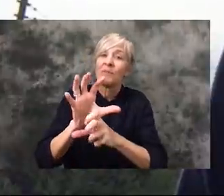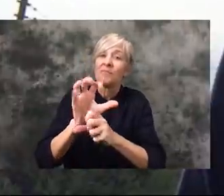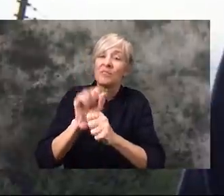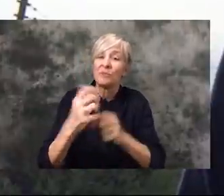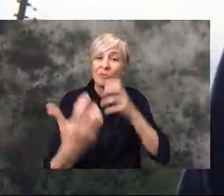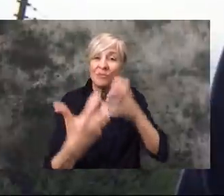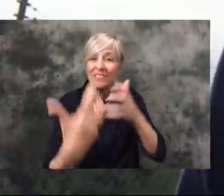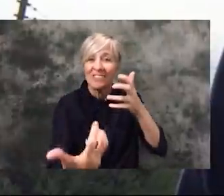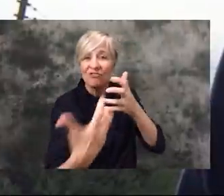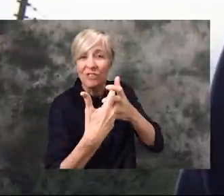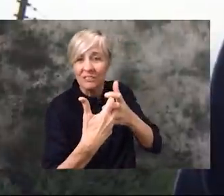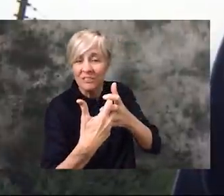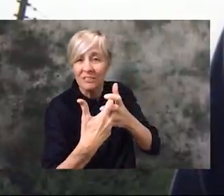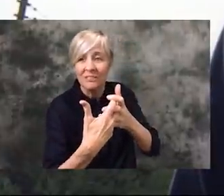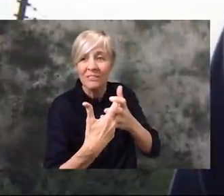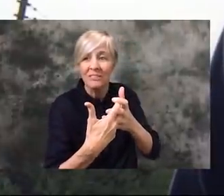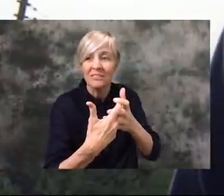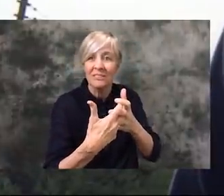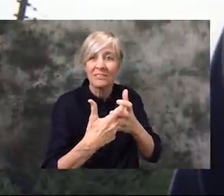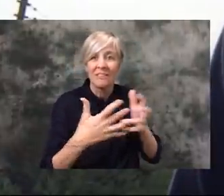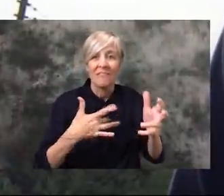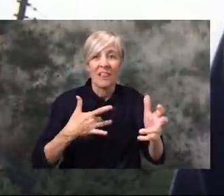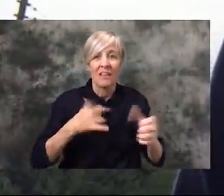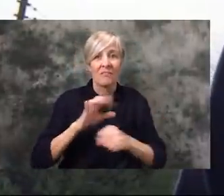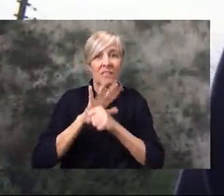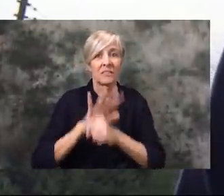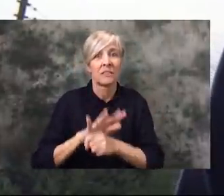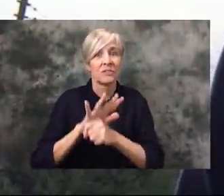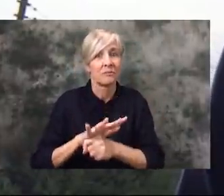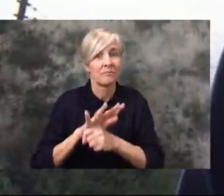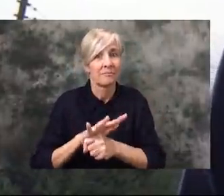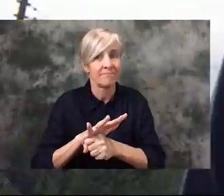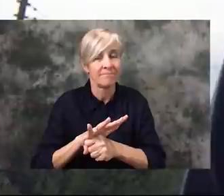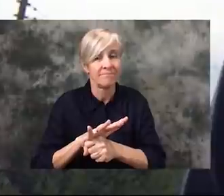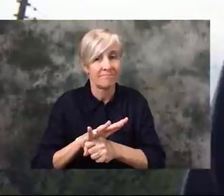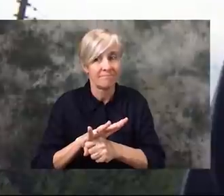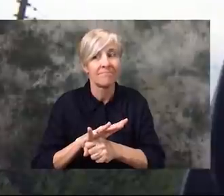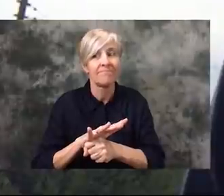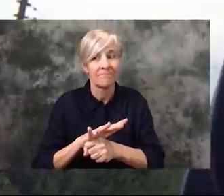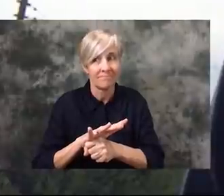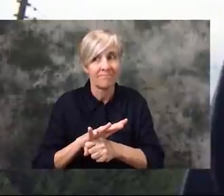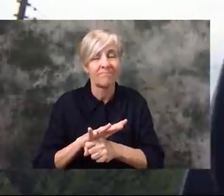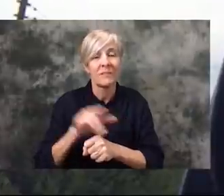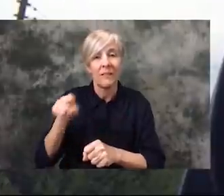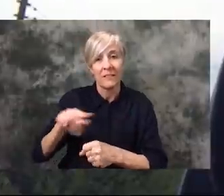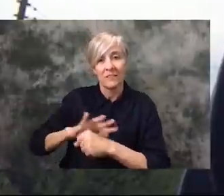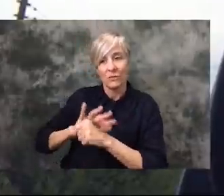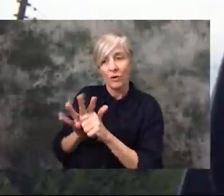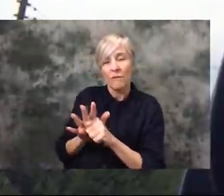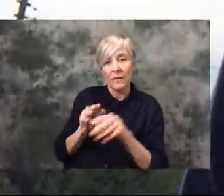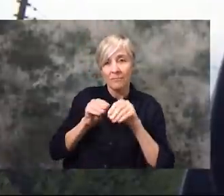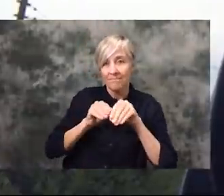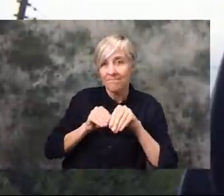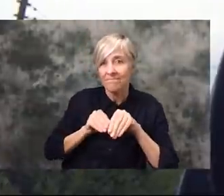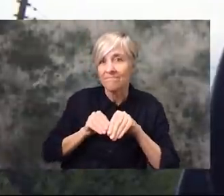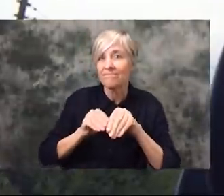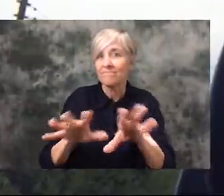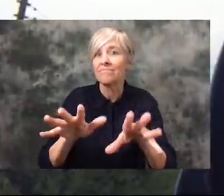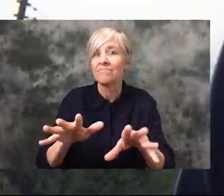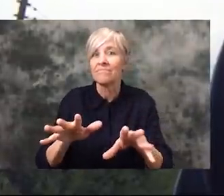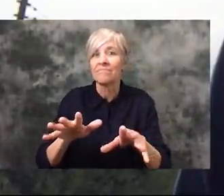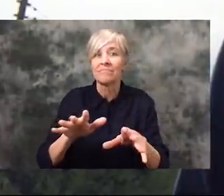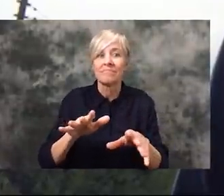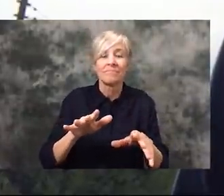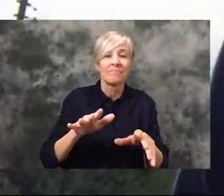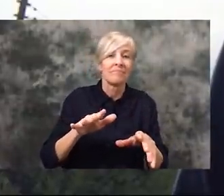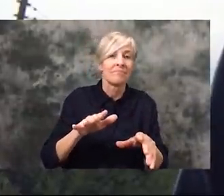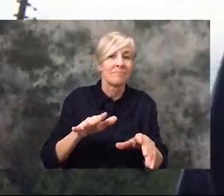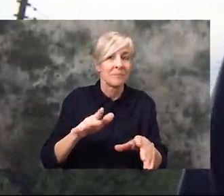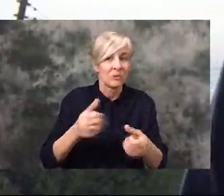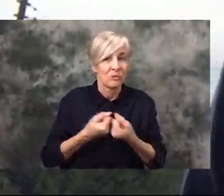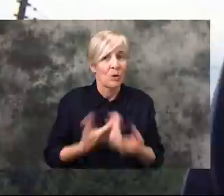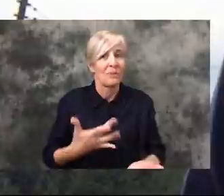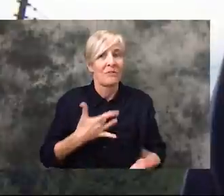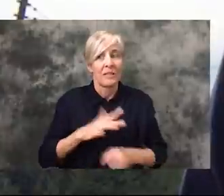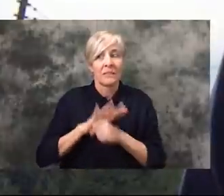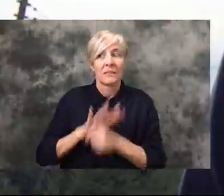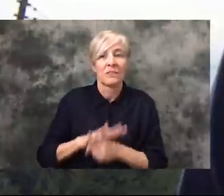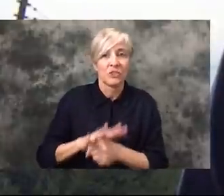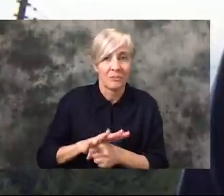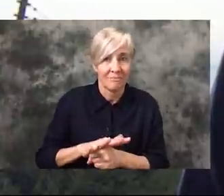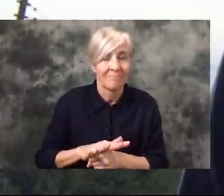getting used to the tension that is brought by this pandemic. But you'll